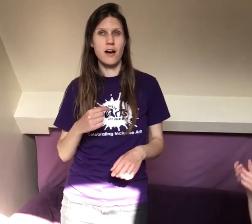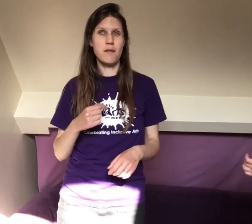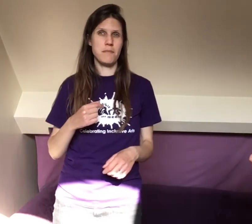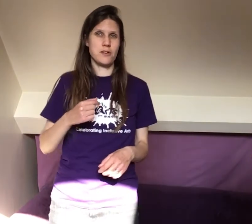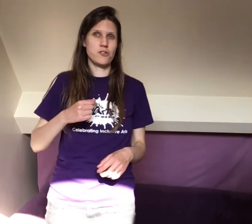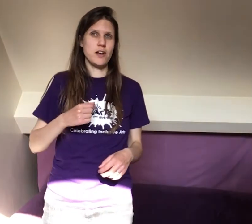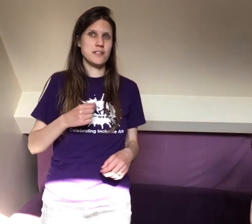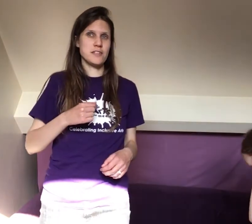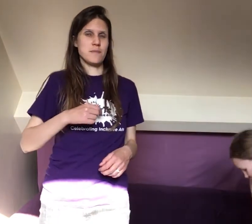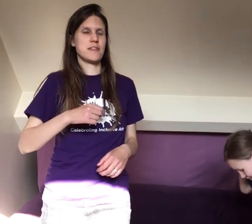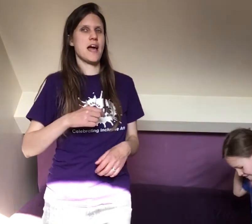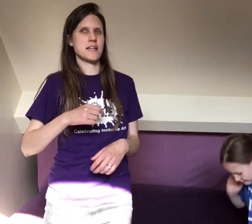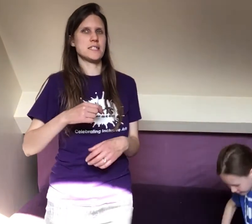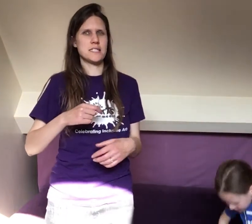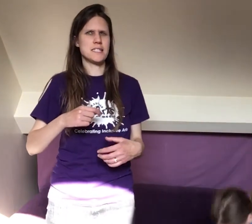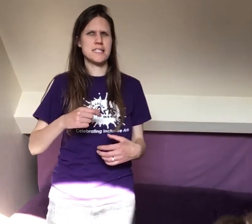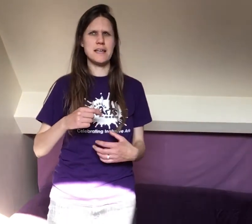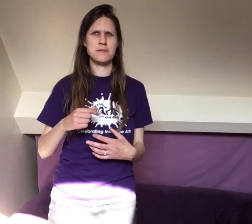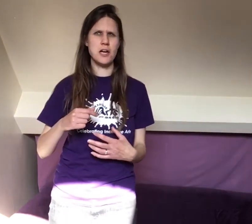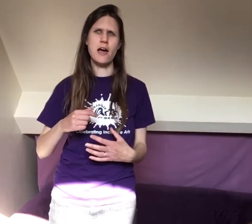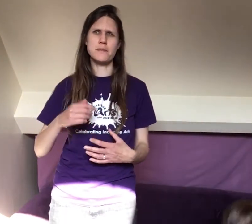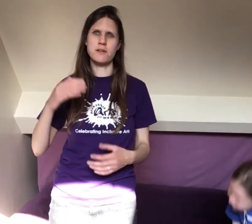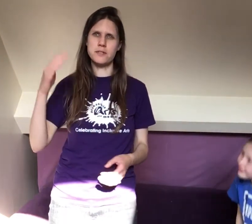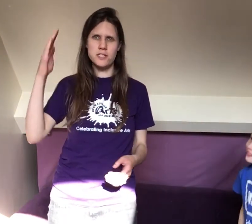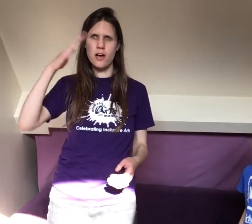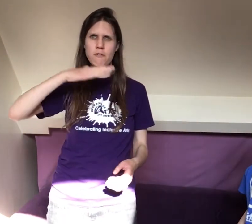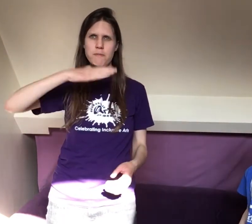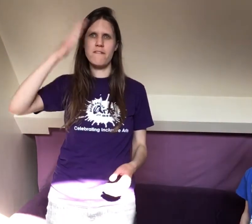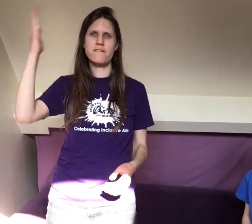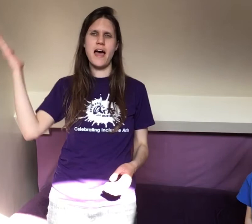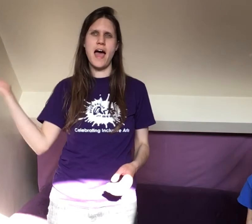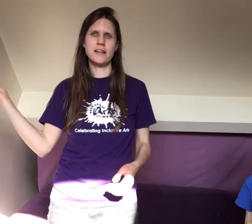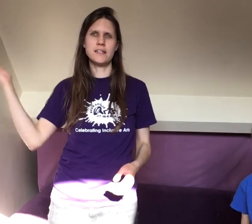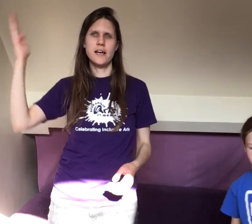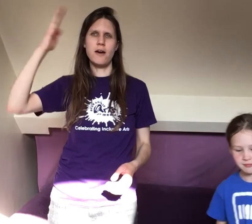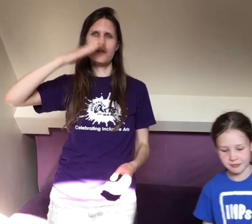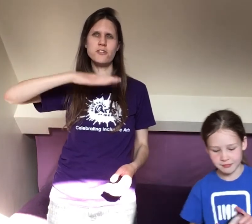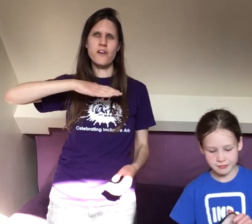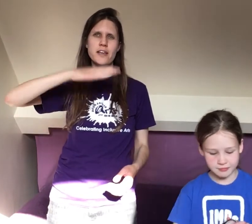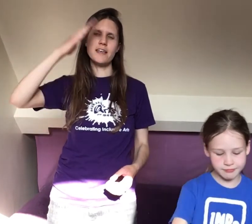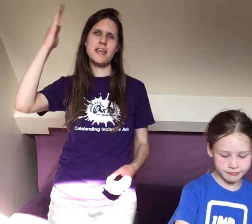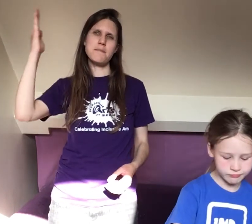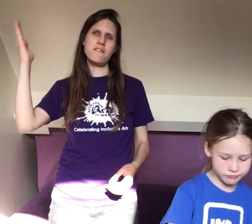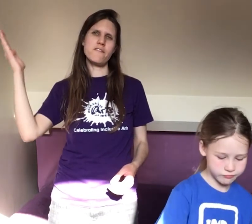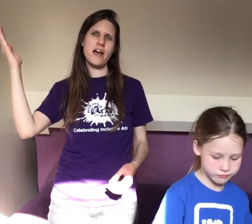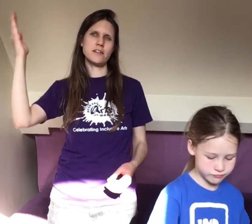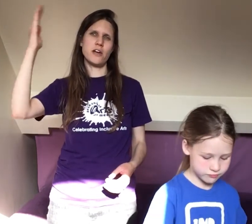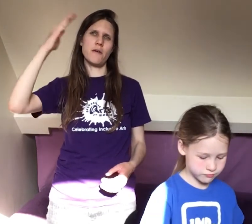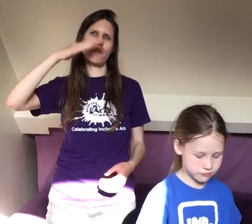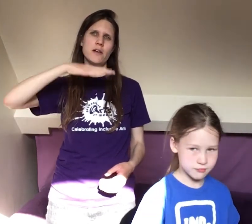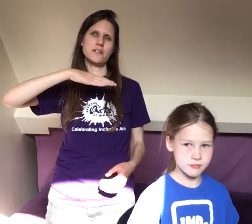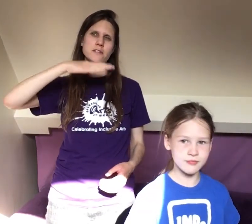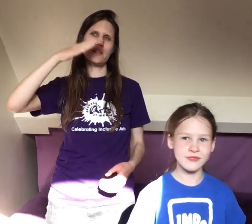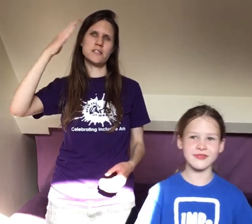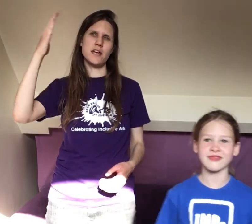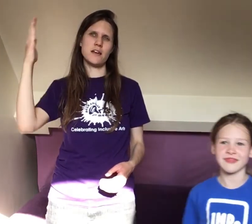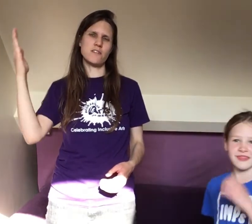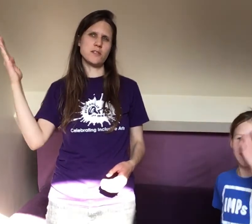I might try and do some of the actions at the same time so I’m gonna start with my fan… I wonder if I can keep my fan going while I do the second verse?